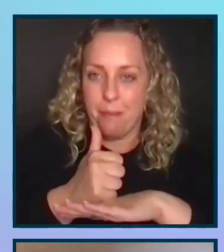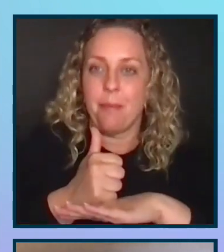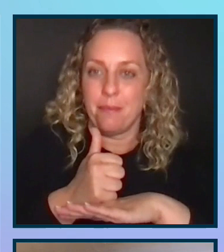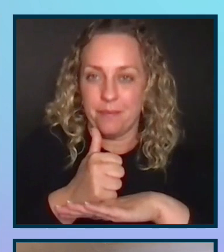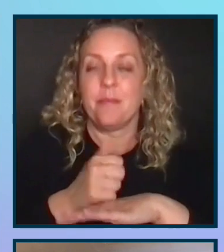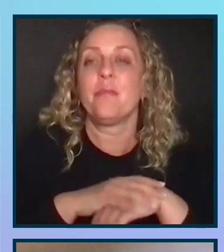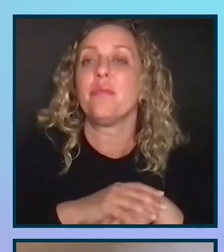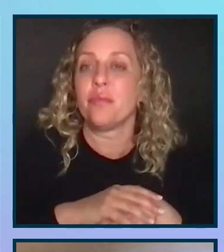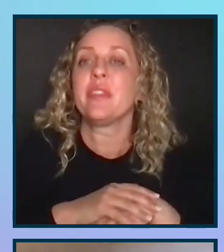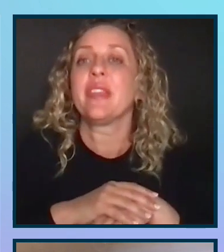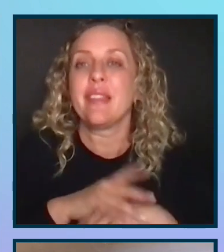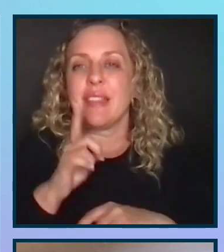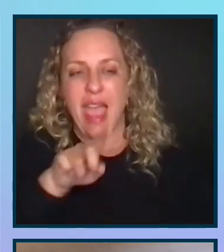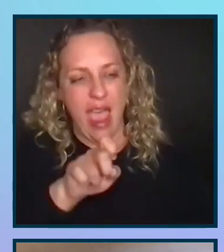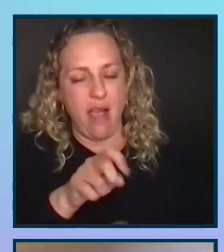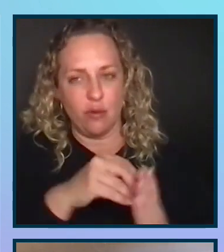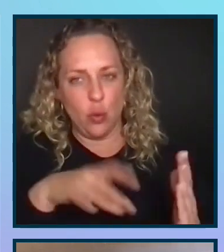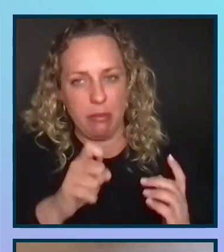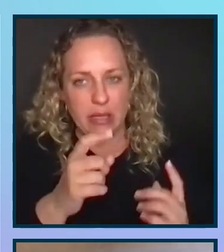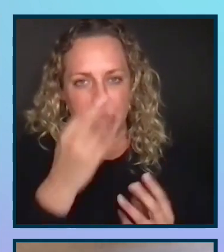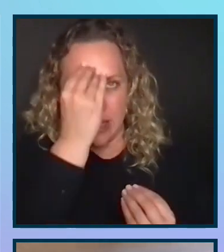They have to think about describing an art movement